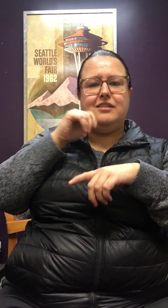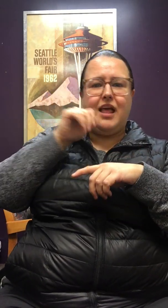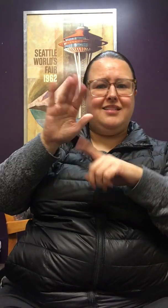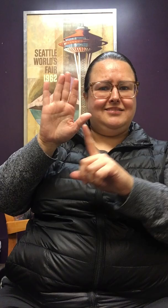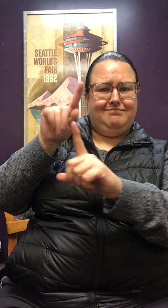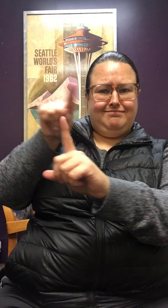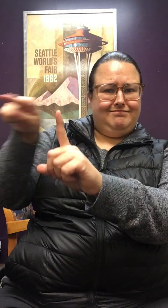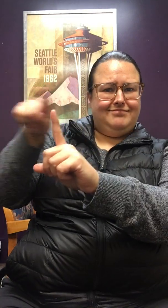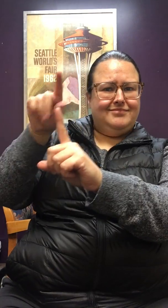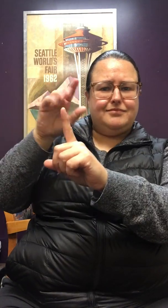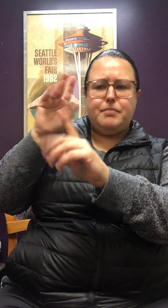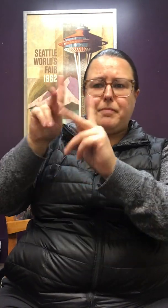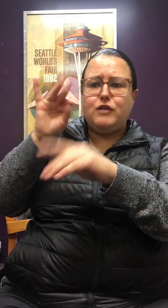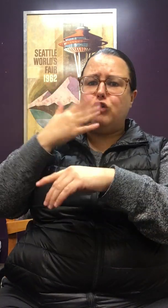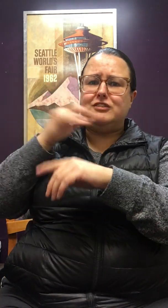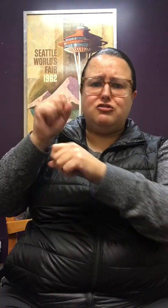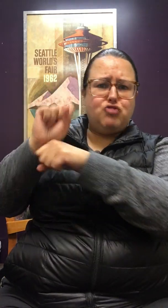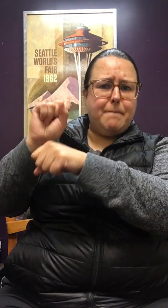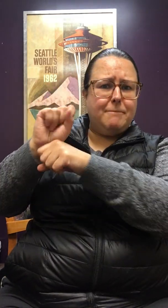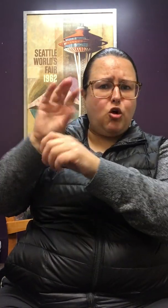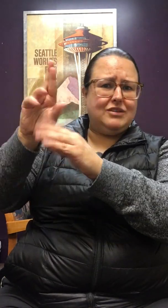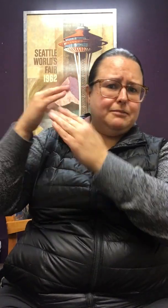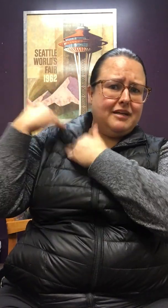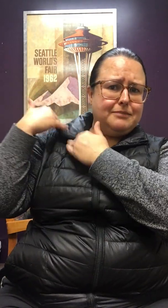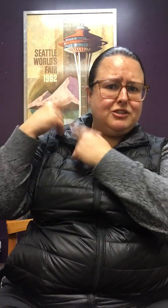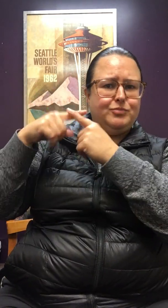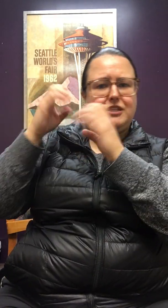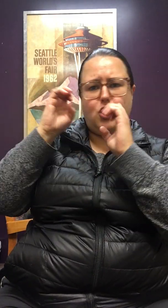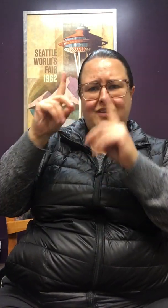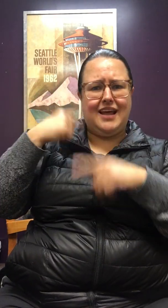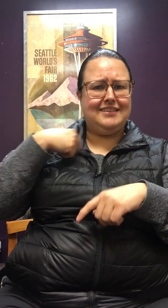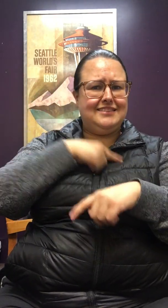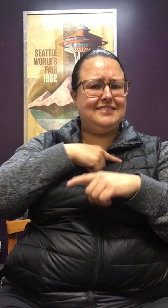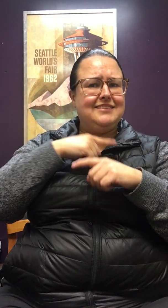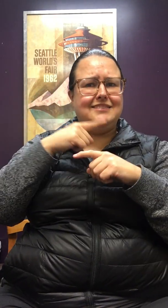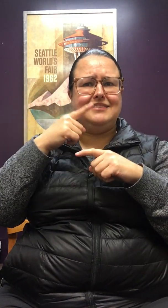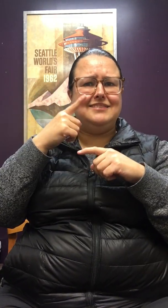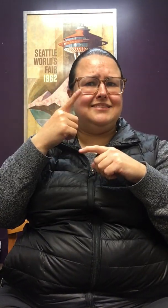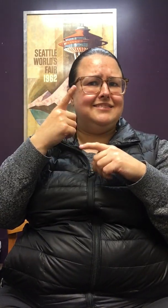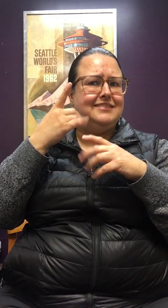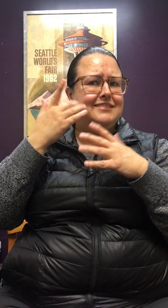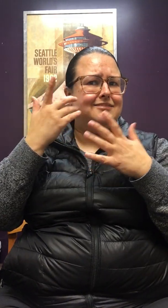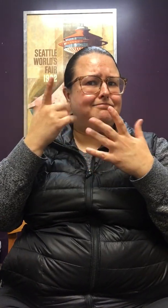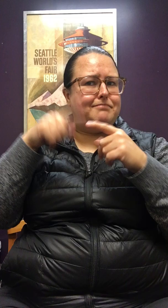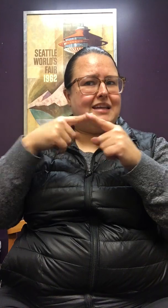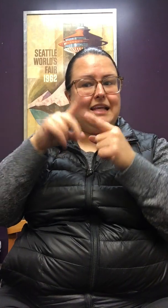It is not the job of people of color to educate white people about